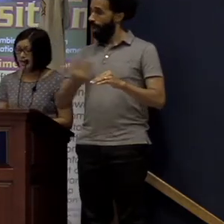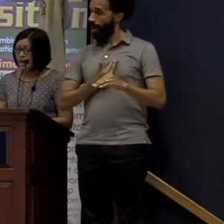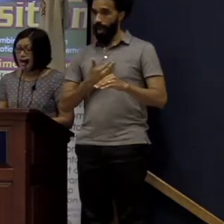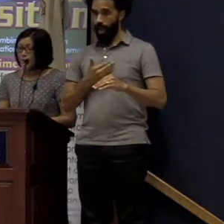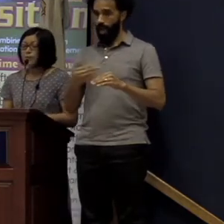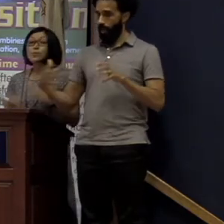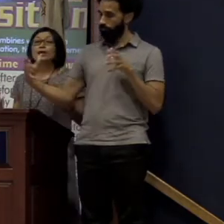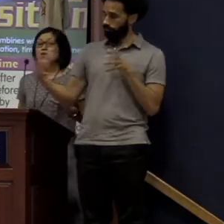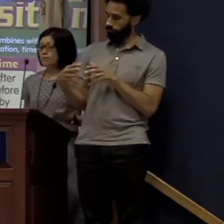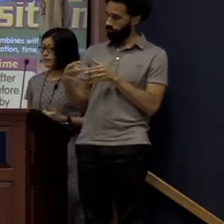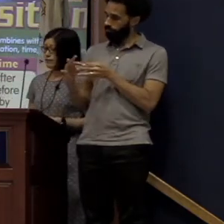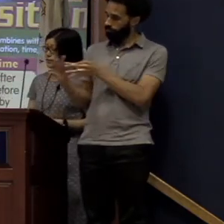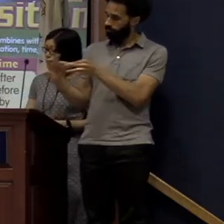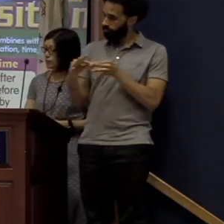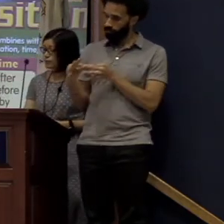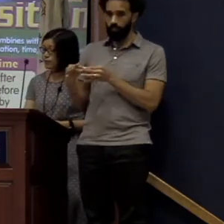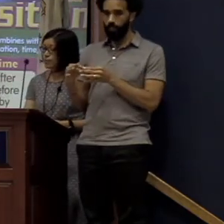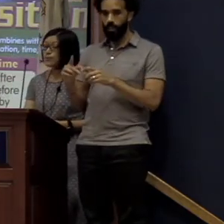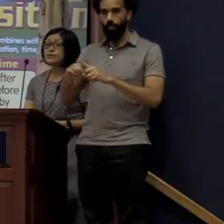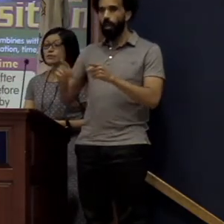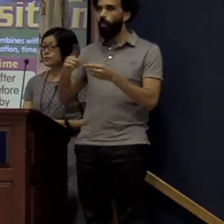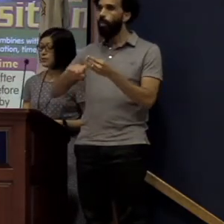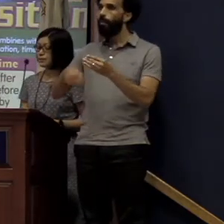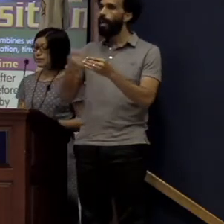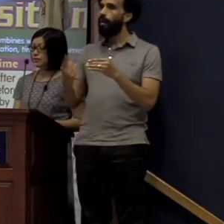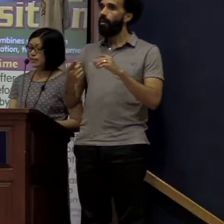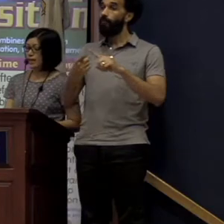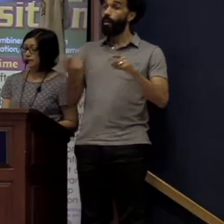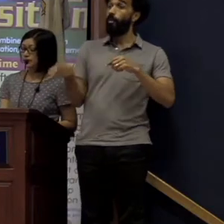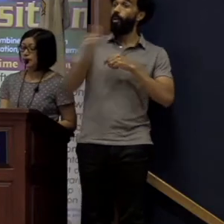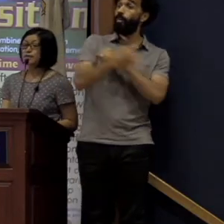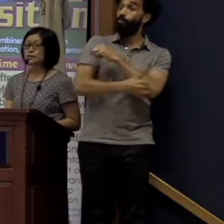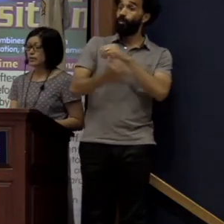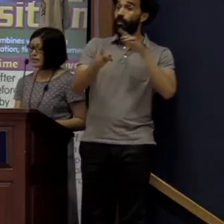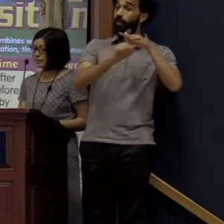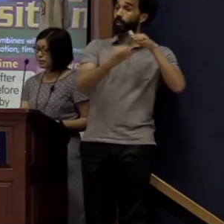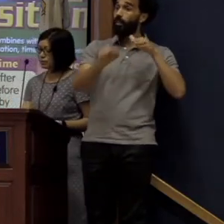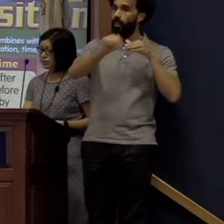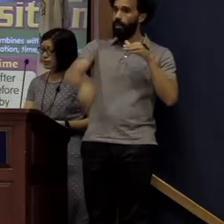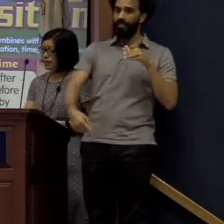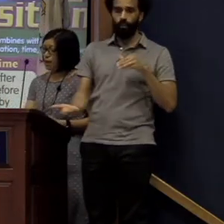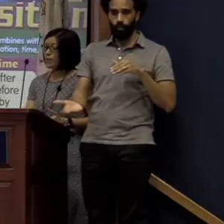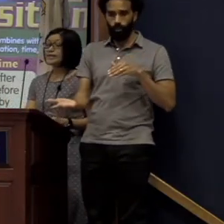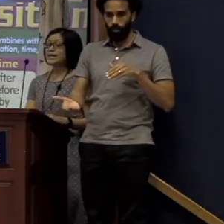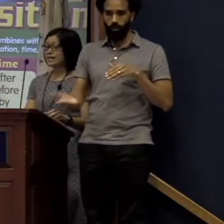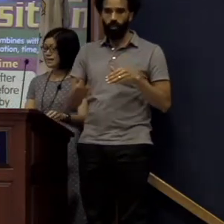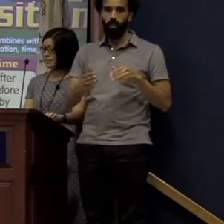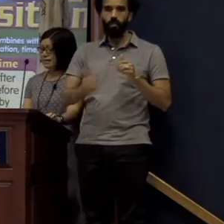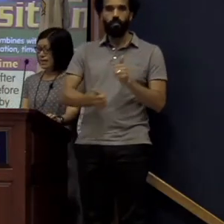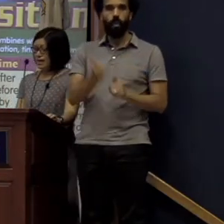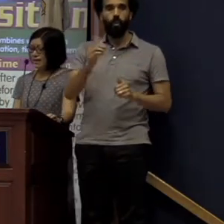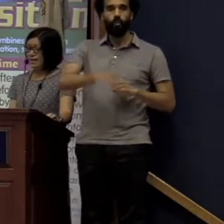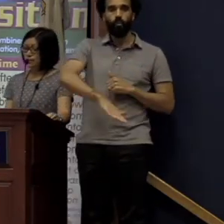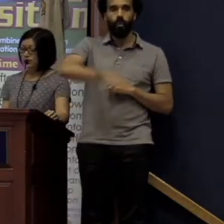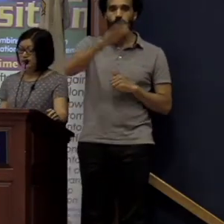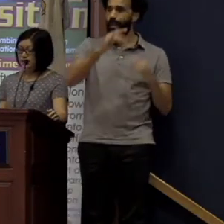But what of refugee youth? Most of whom grew up in refugee camps and knew only persecution when they landed in the adopted city